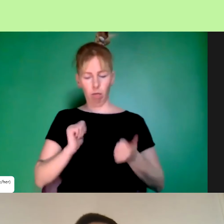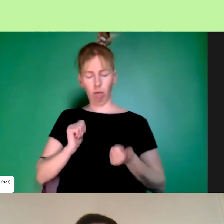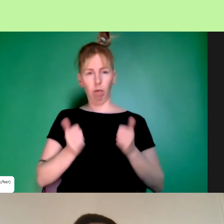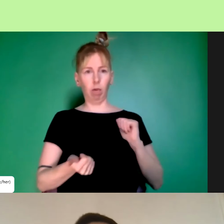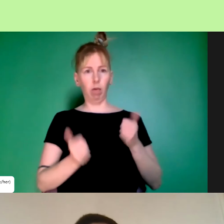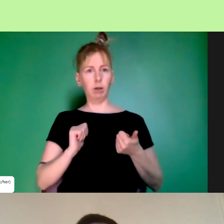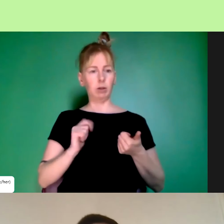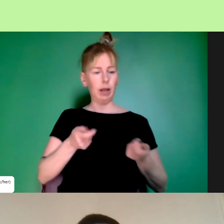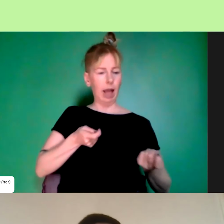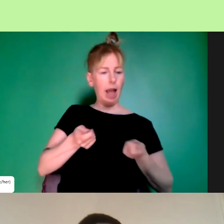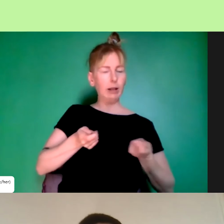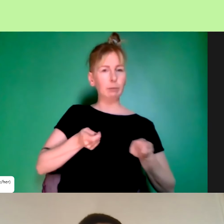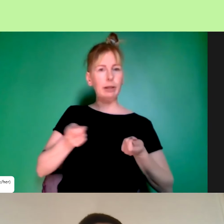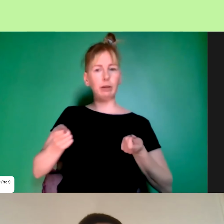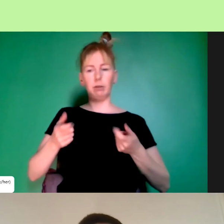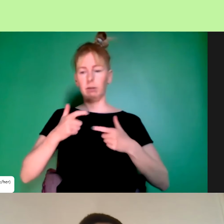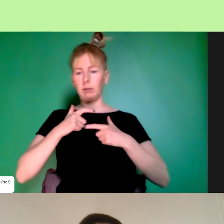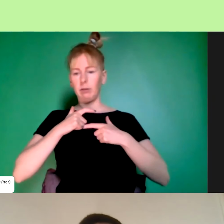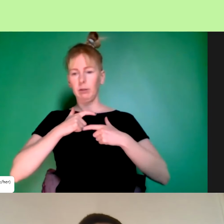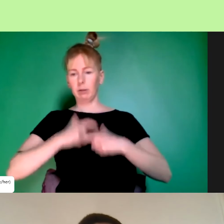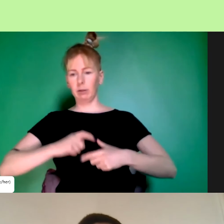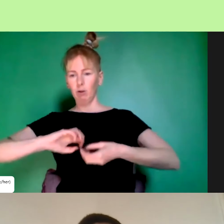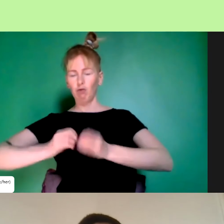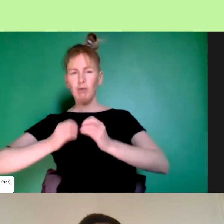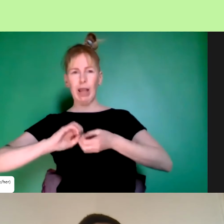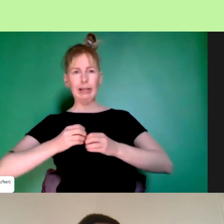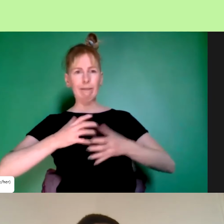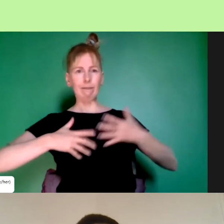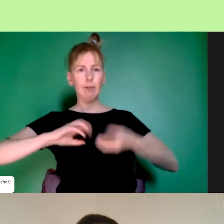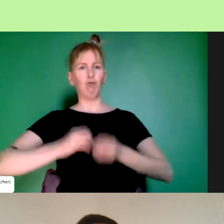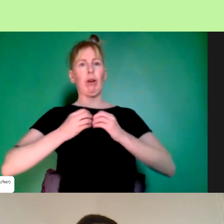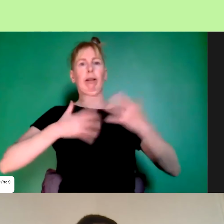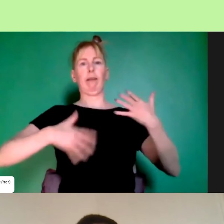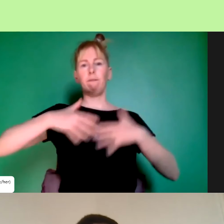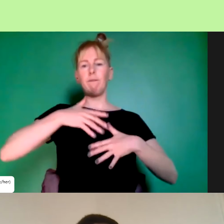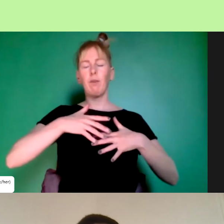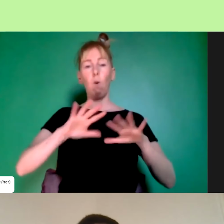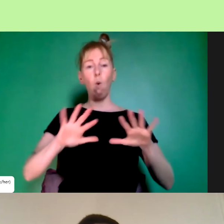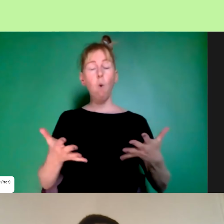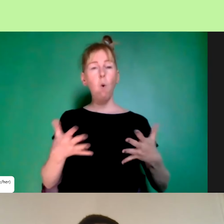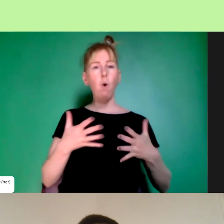colonial and the non-colonial? I kind of think, all right, that's a moment where I, I can